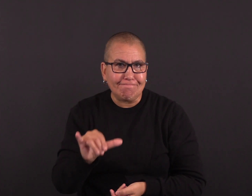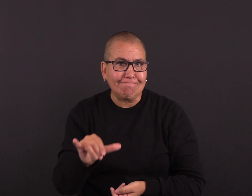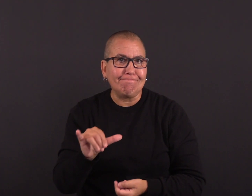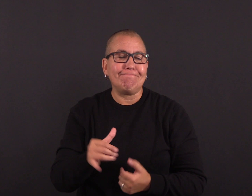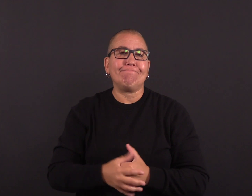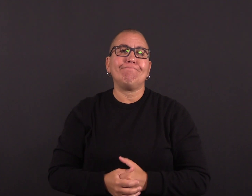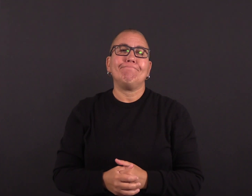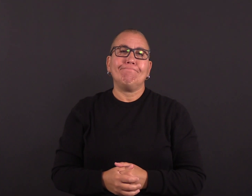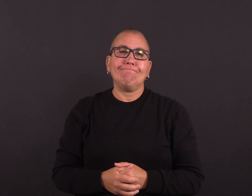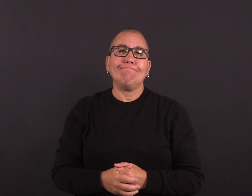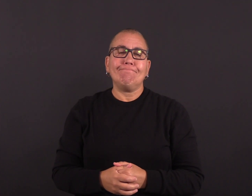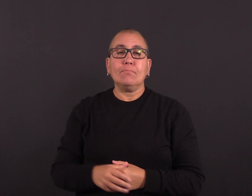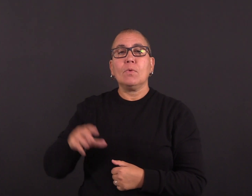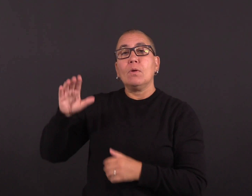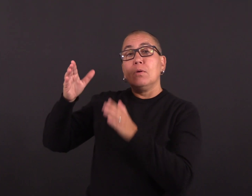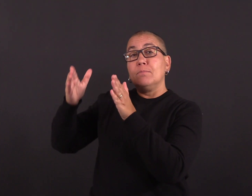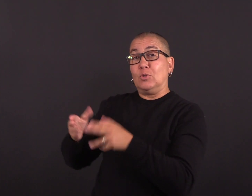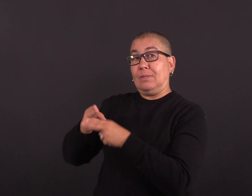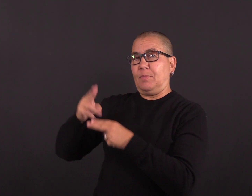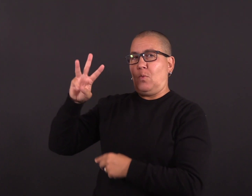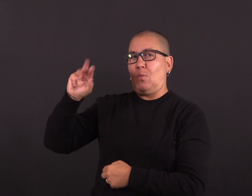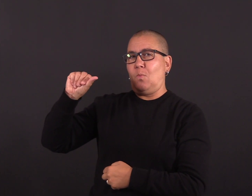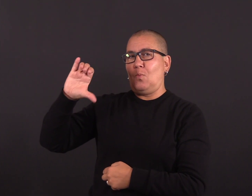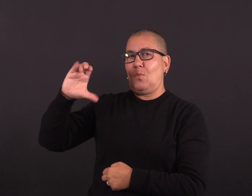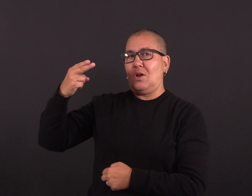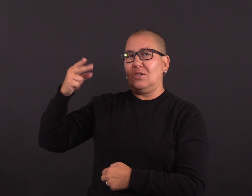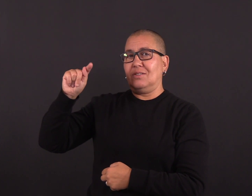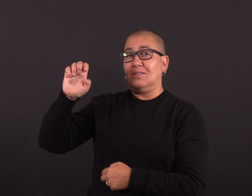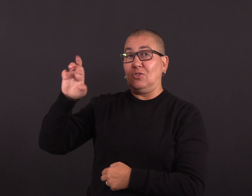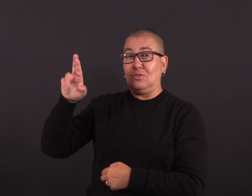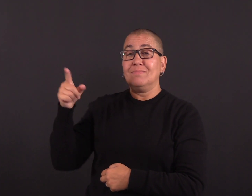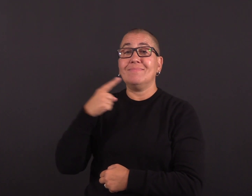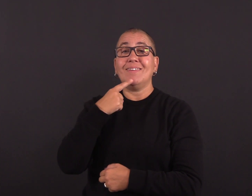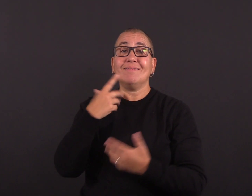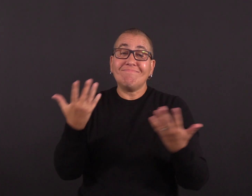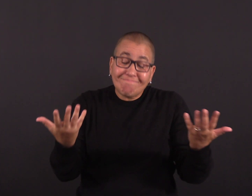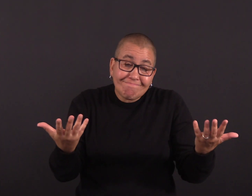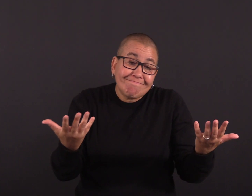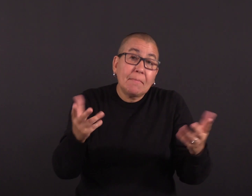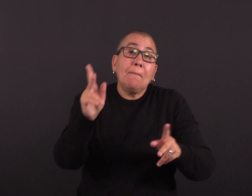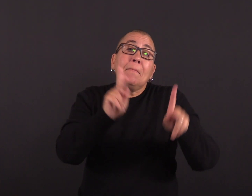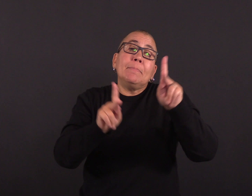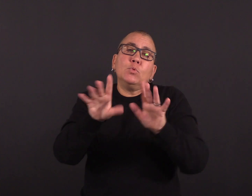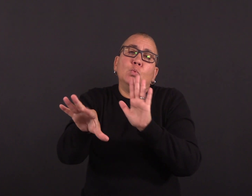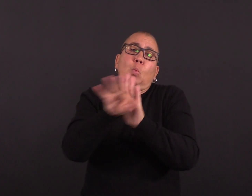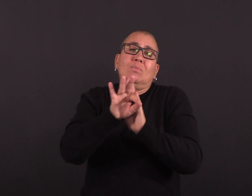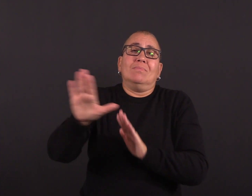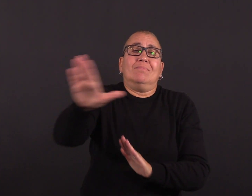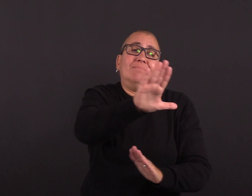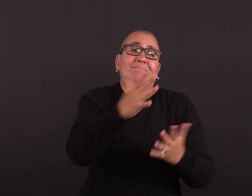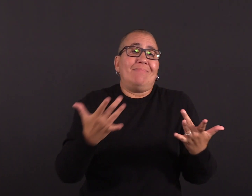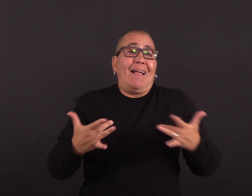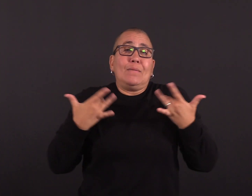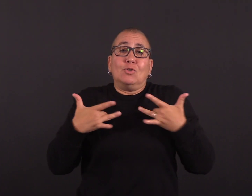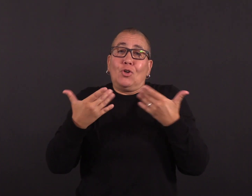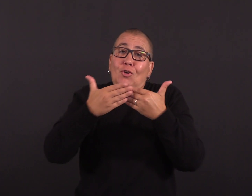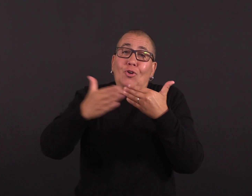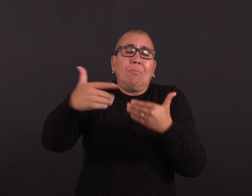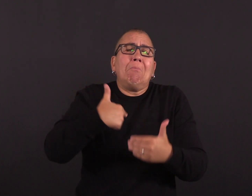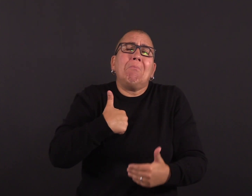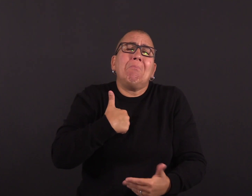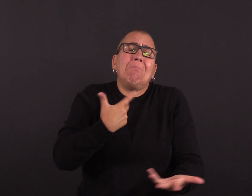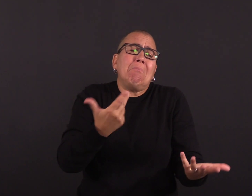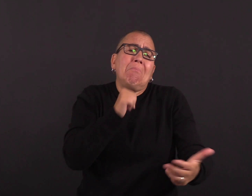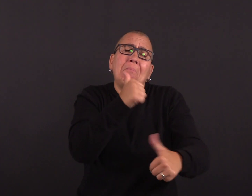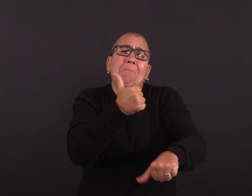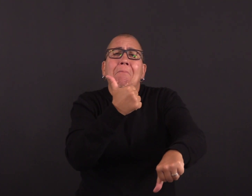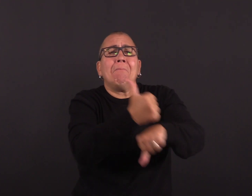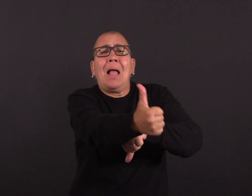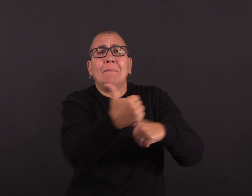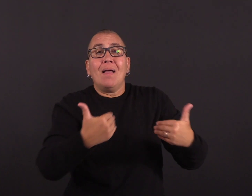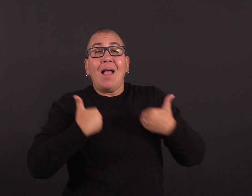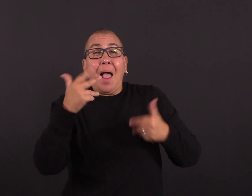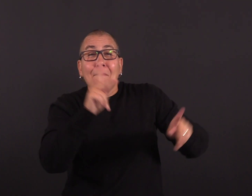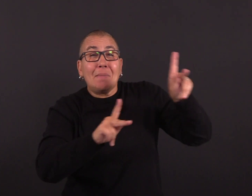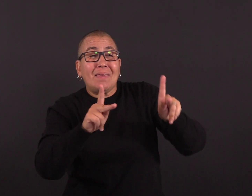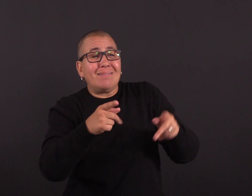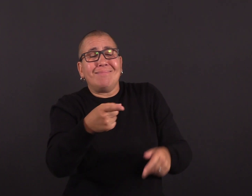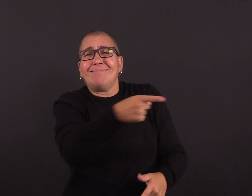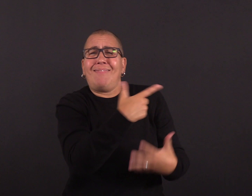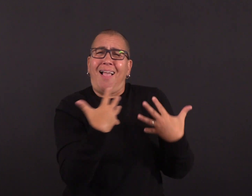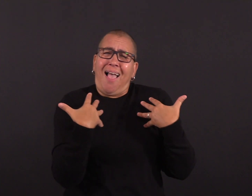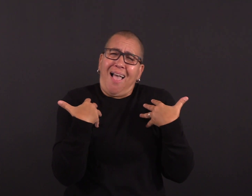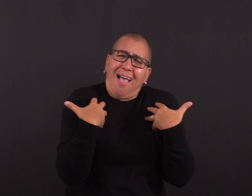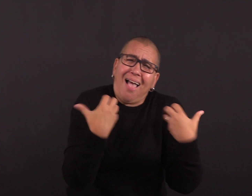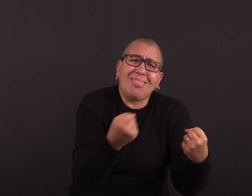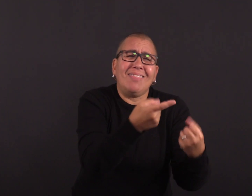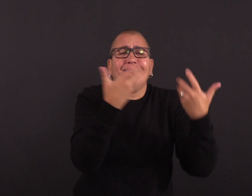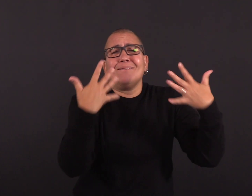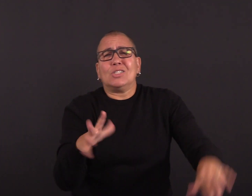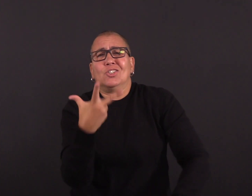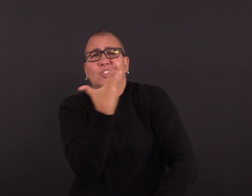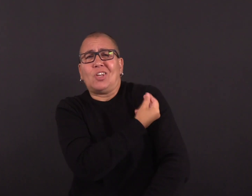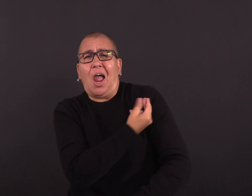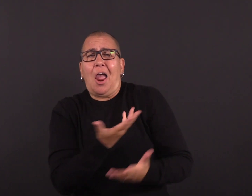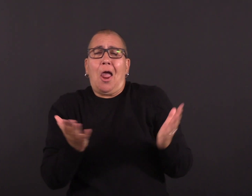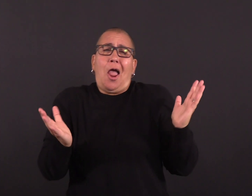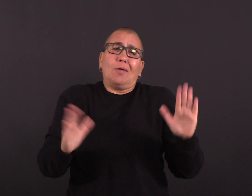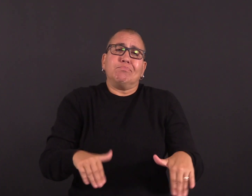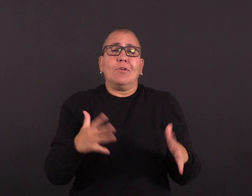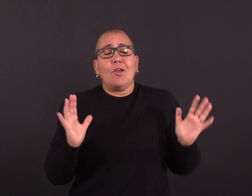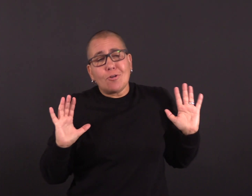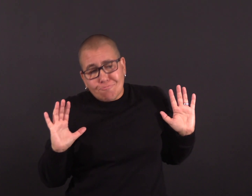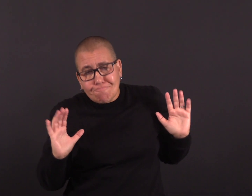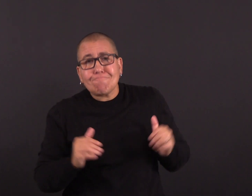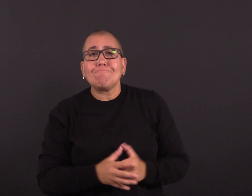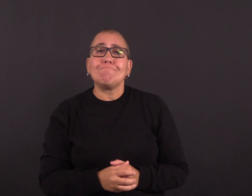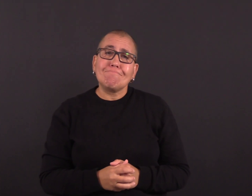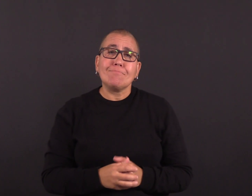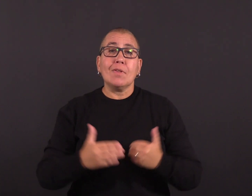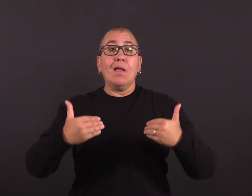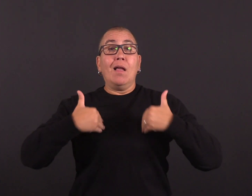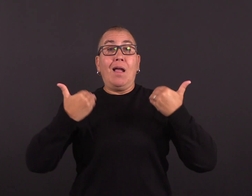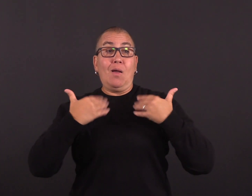open and understand the risks they’re taking.” “Covid isn’t just only about the effects of the